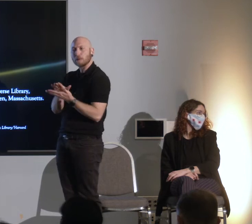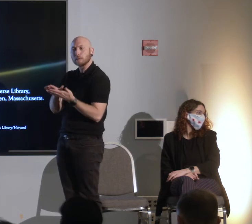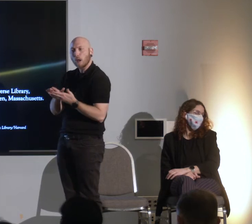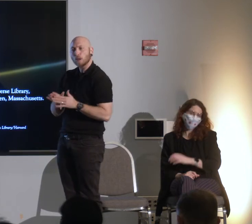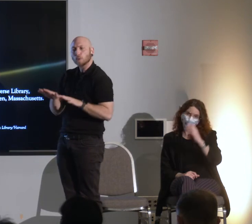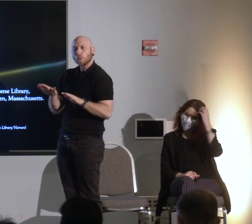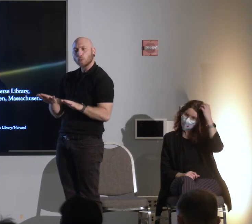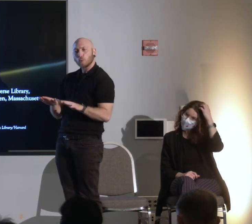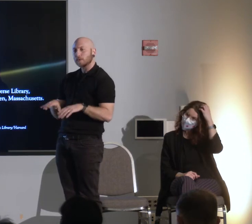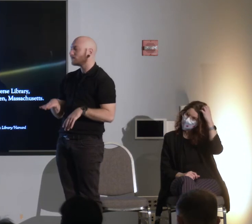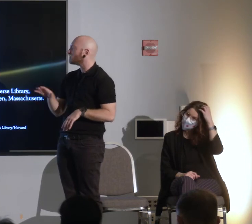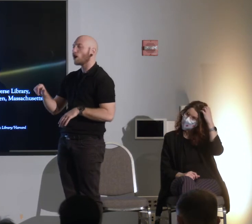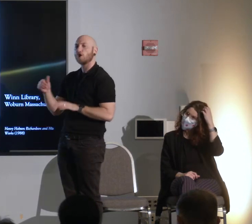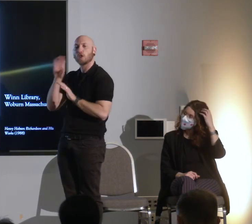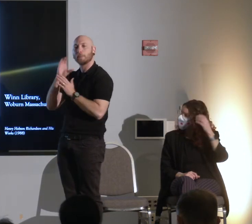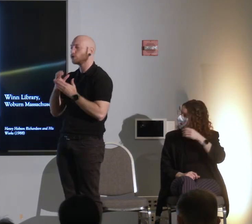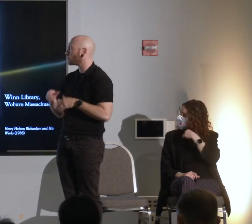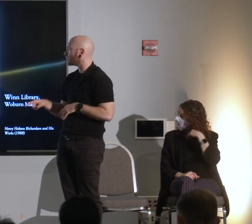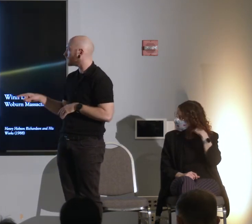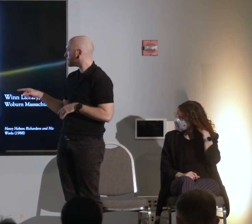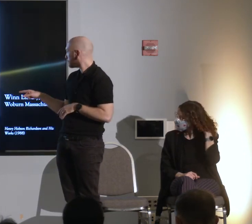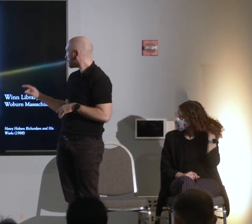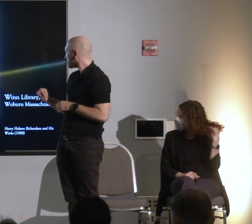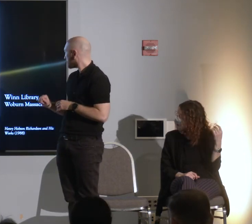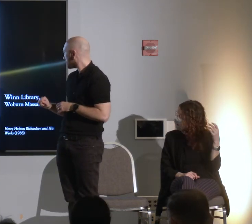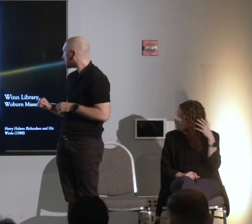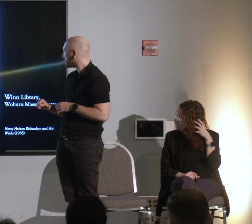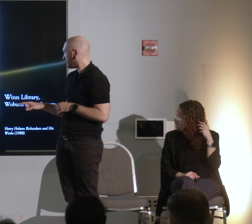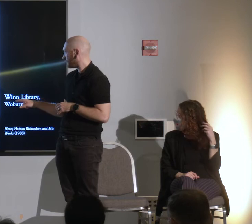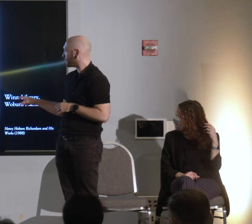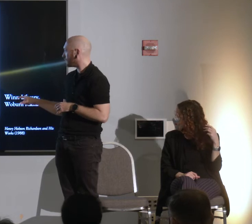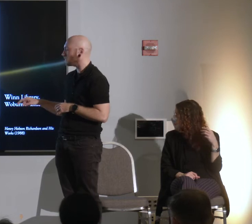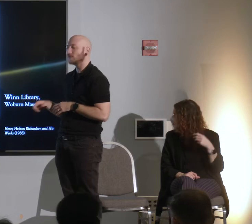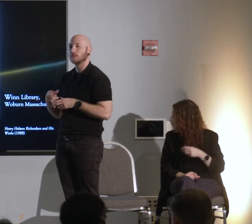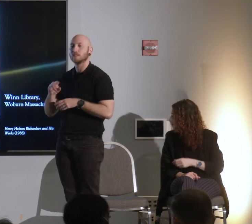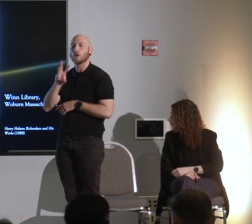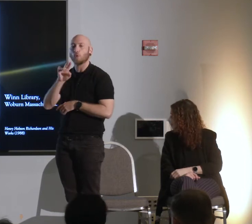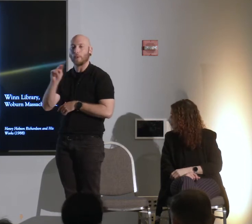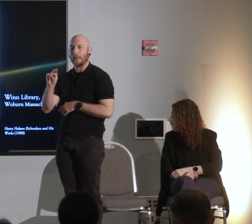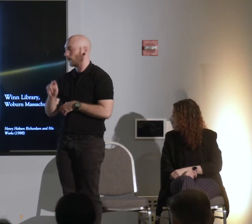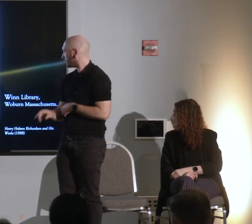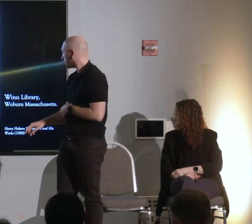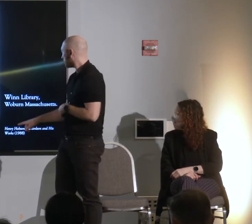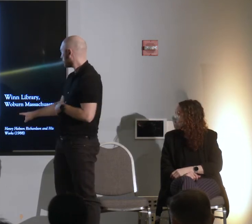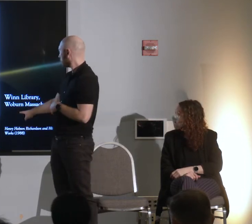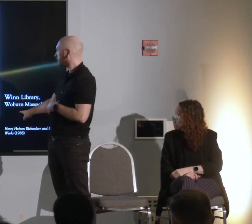I'm going to show you another one here. There we go. This is the Wynn Library. There were more.